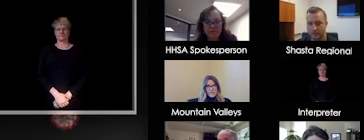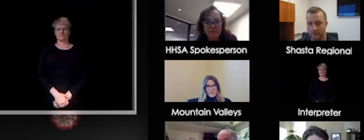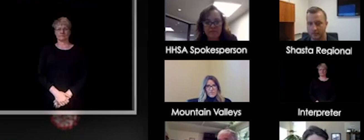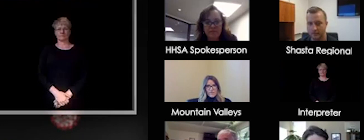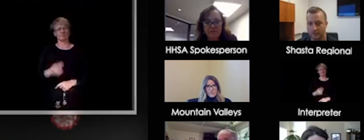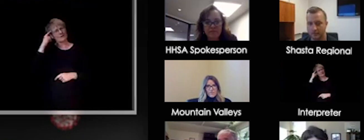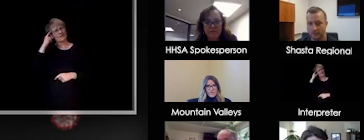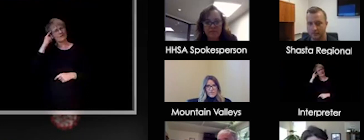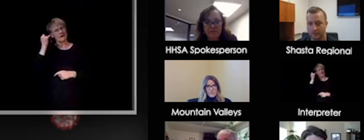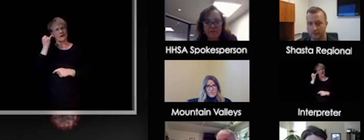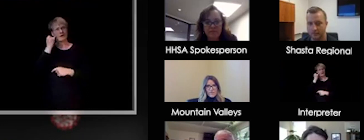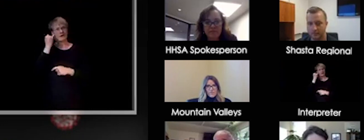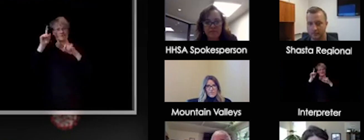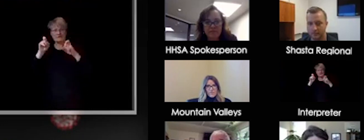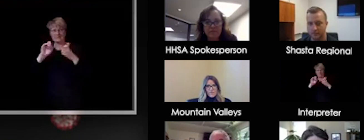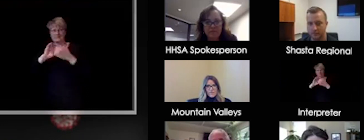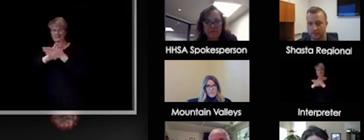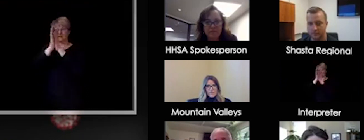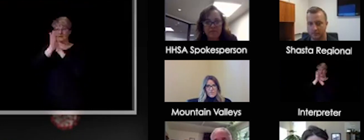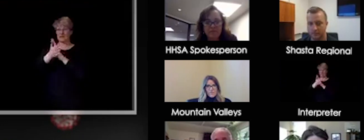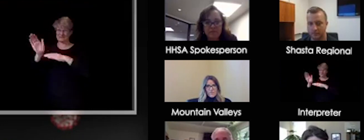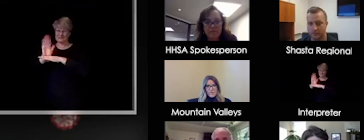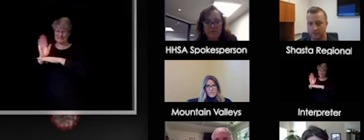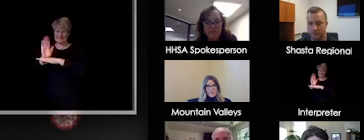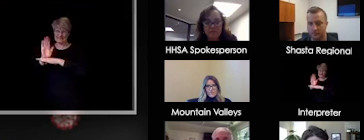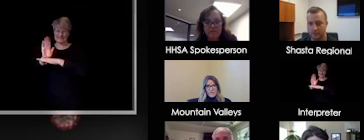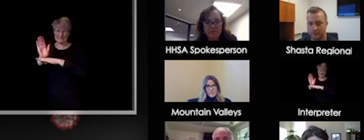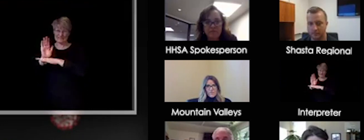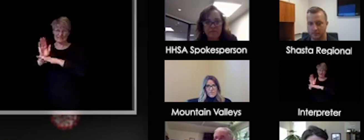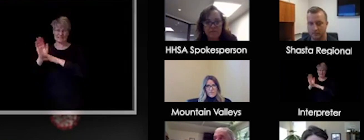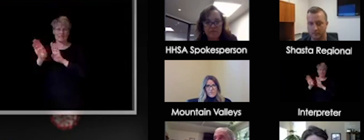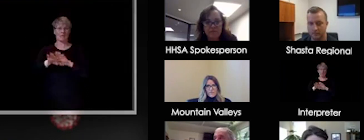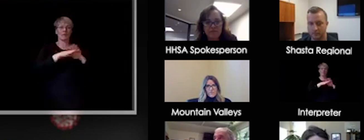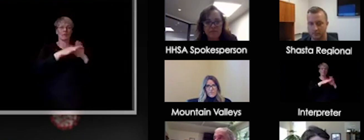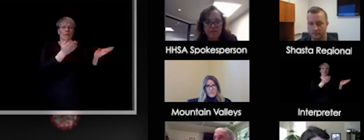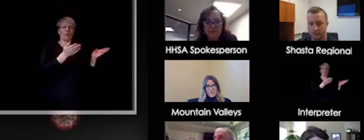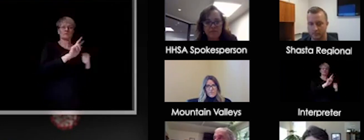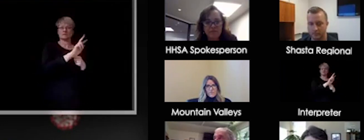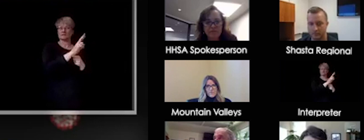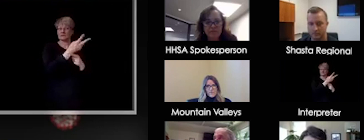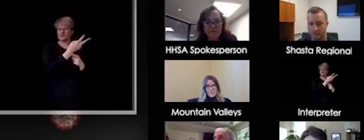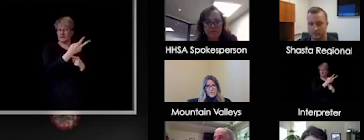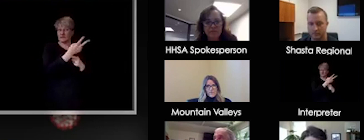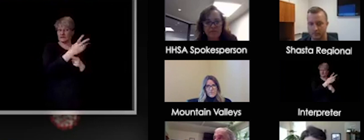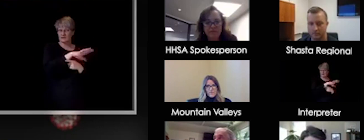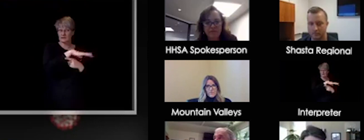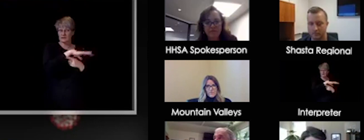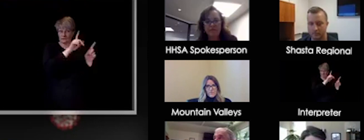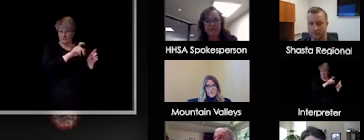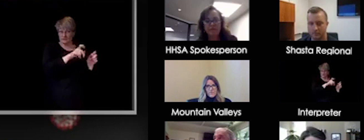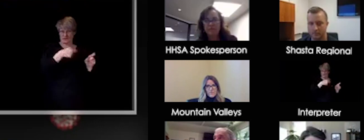would open up another lane or something, the state indicated. Are we close to that? Increasing